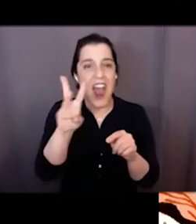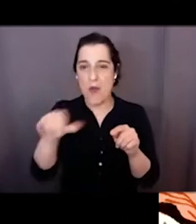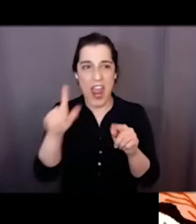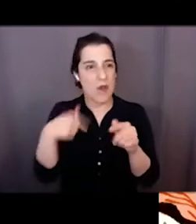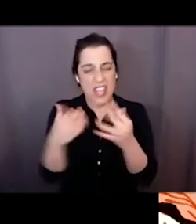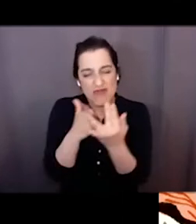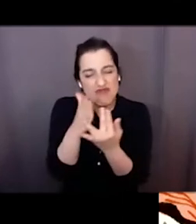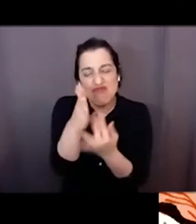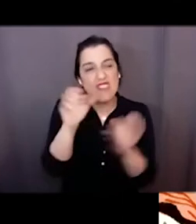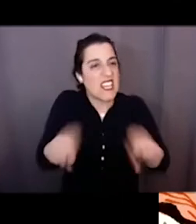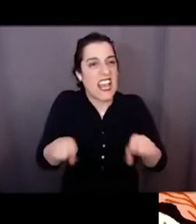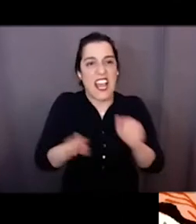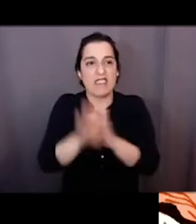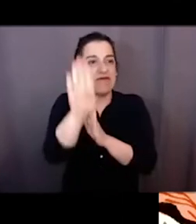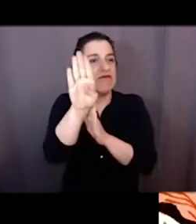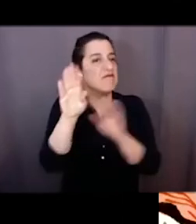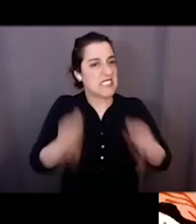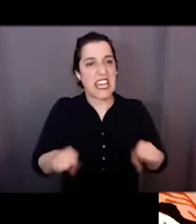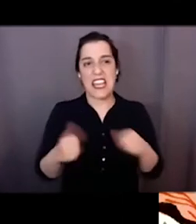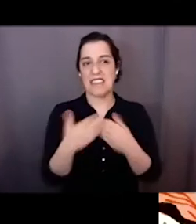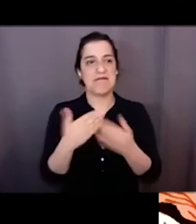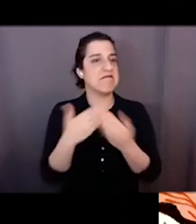Um, the Netflix documentary,